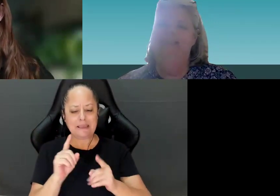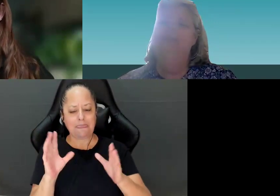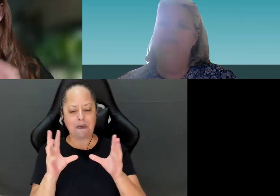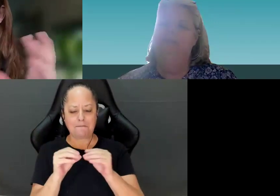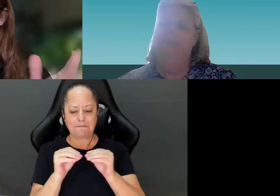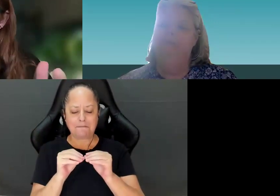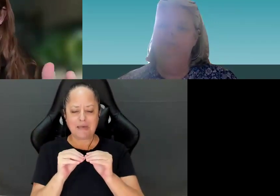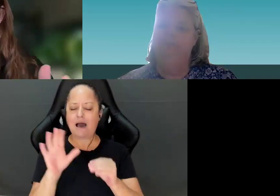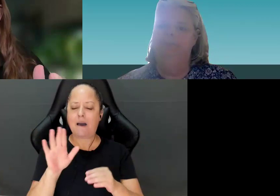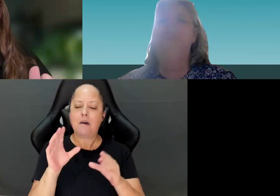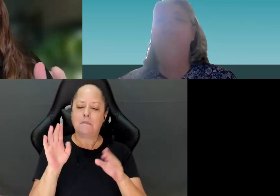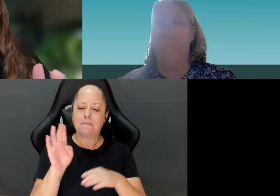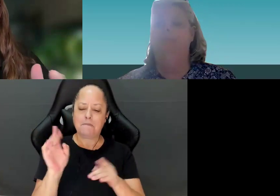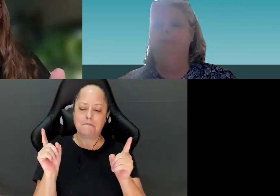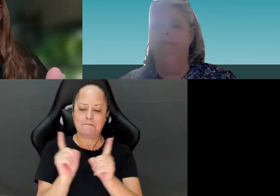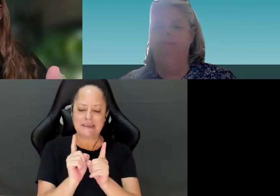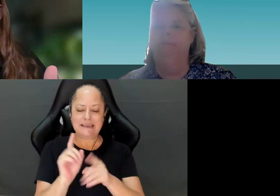We will group businesses together.